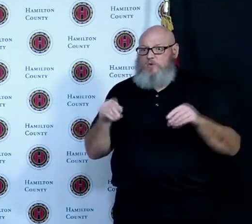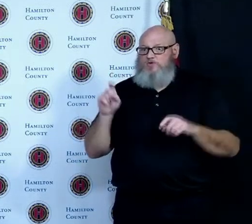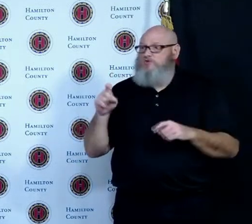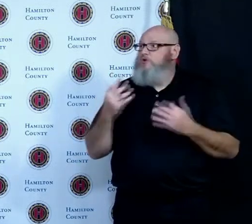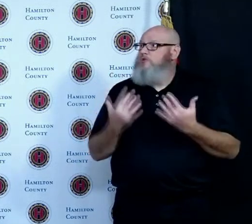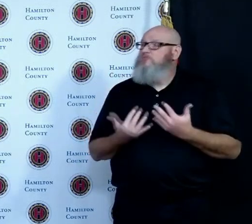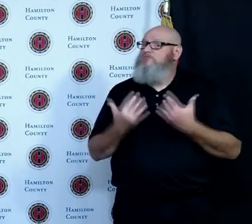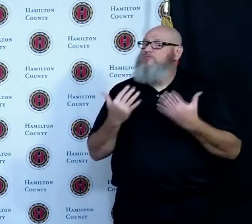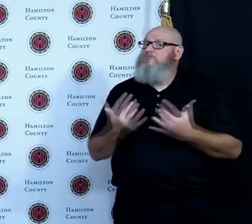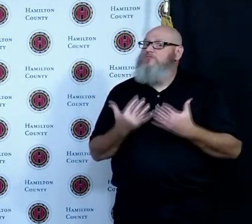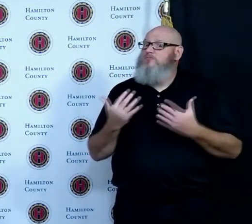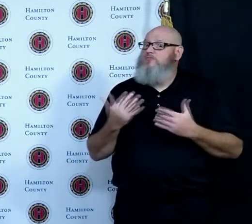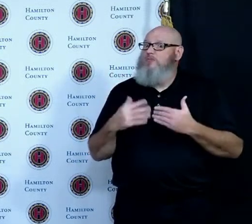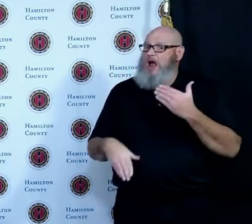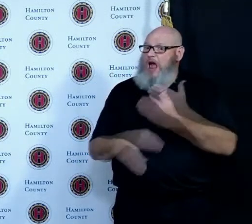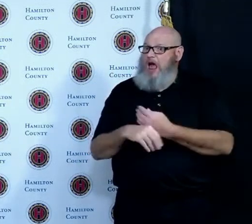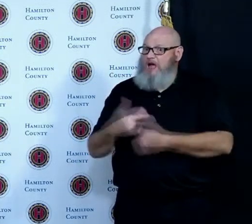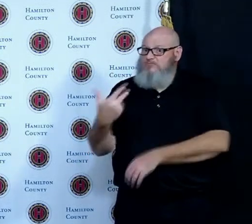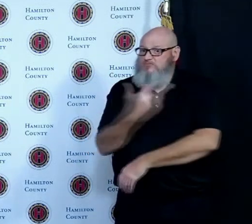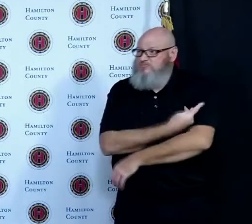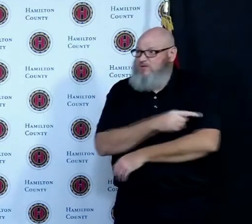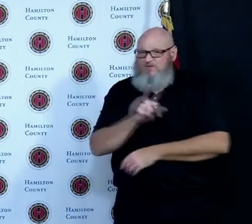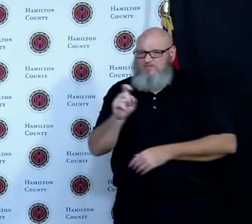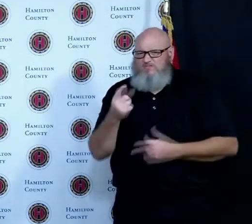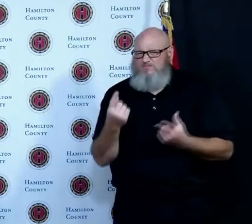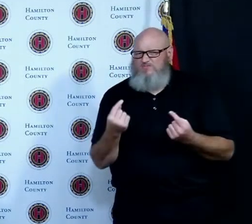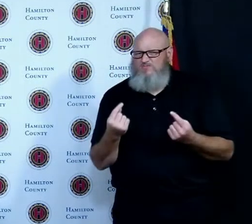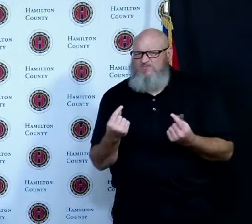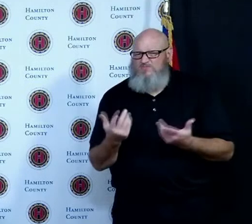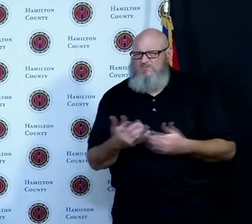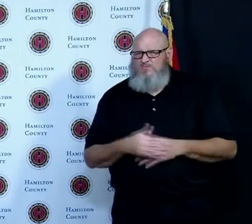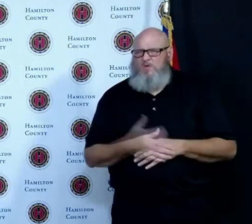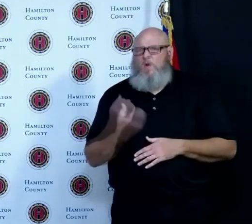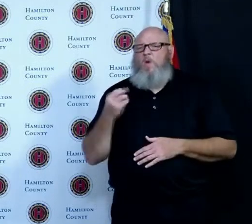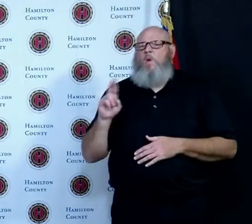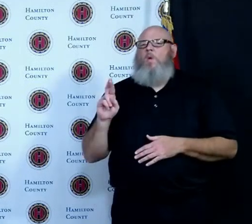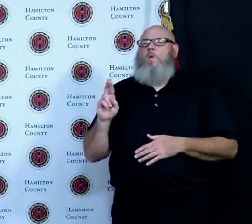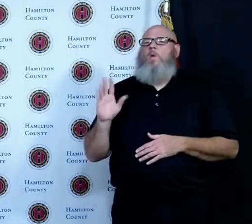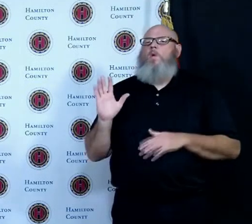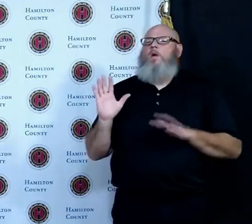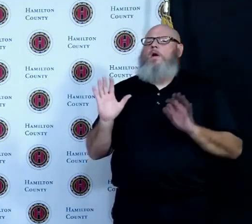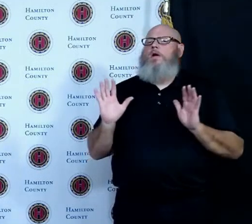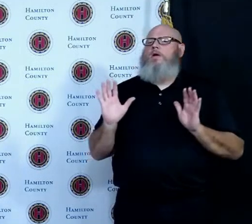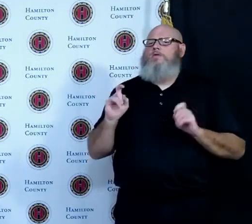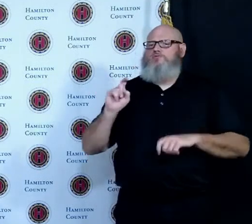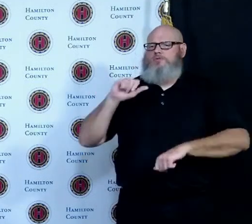like this or are they all being allocated in a different kind of way I am personally not aware